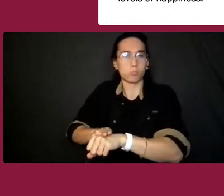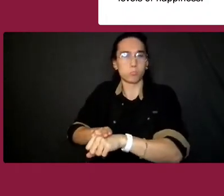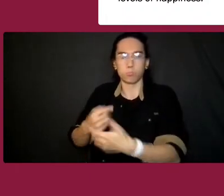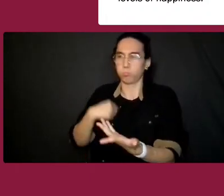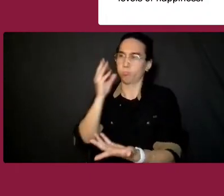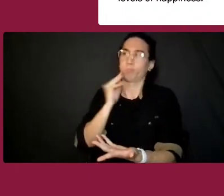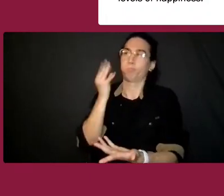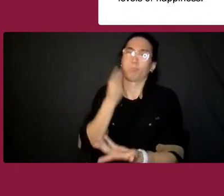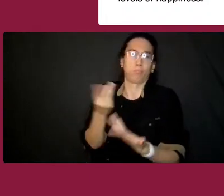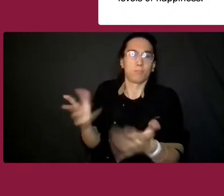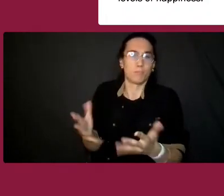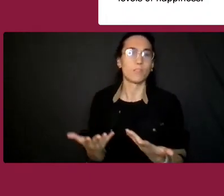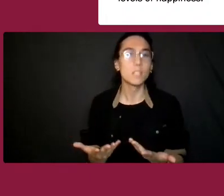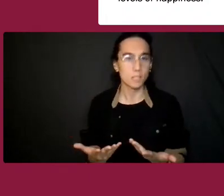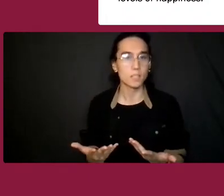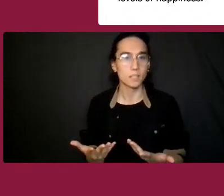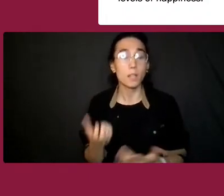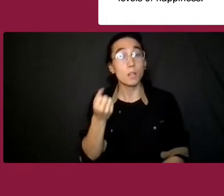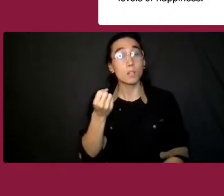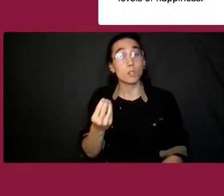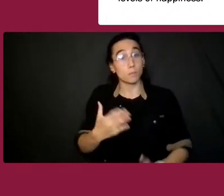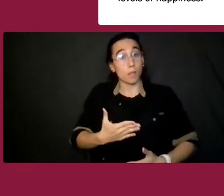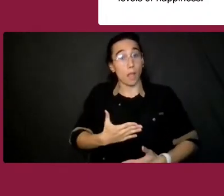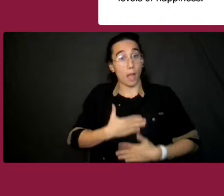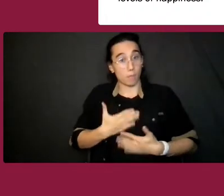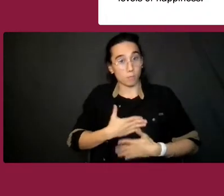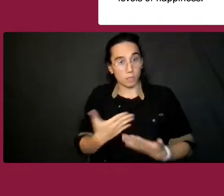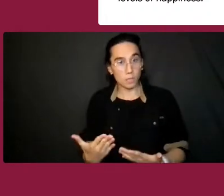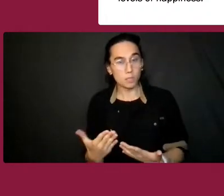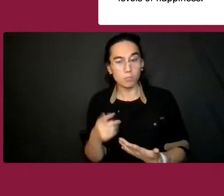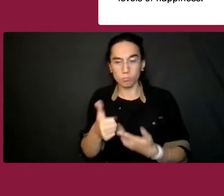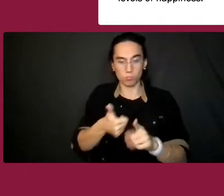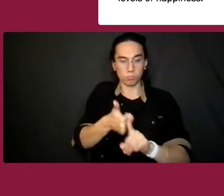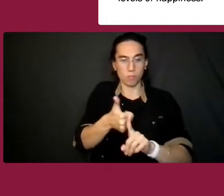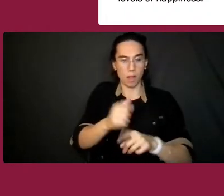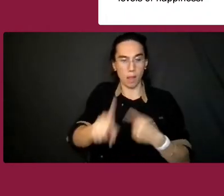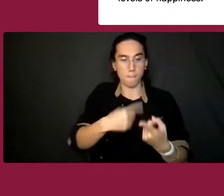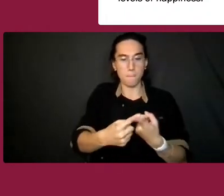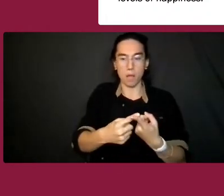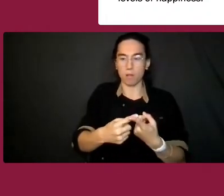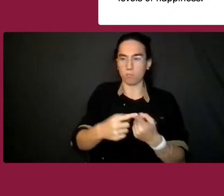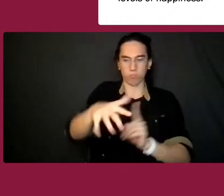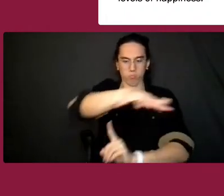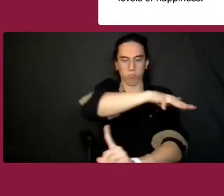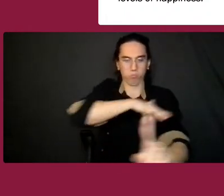If happiness is primarily based on external factors, it is